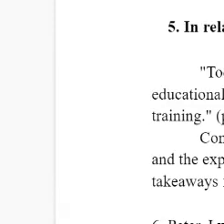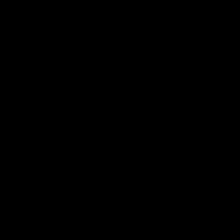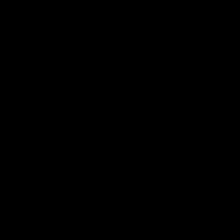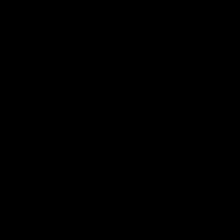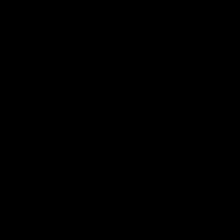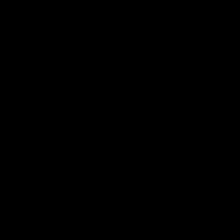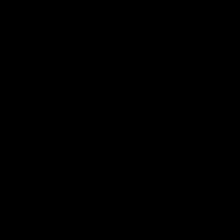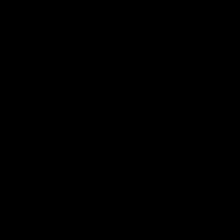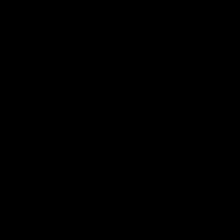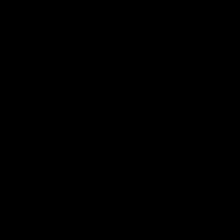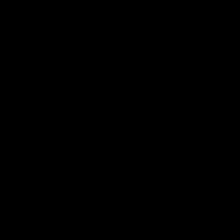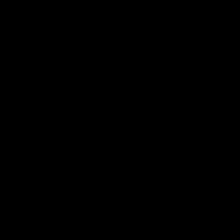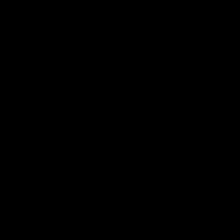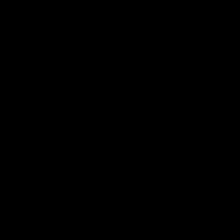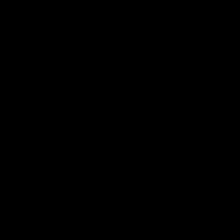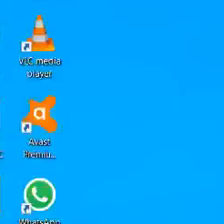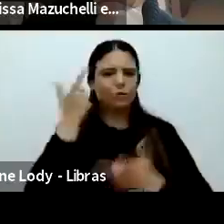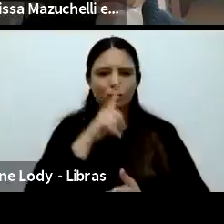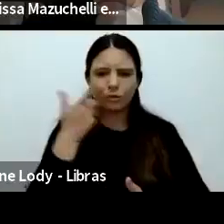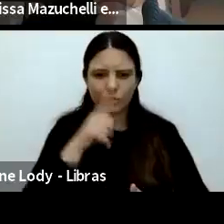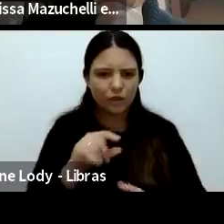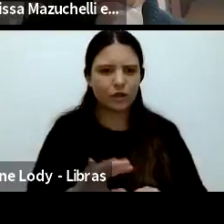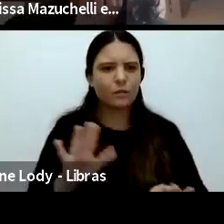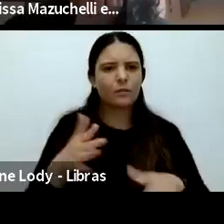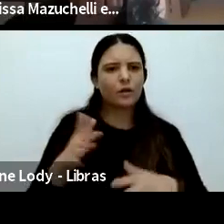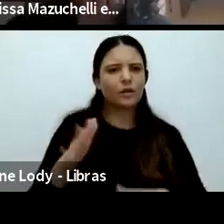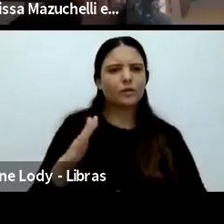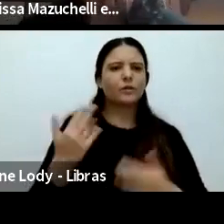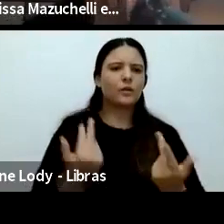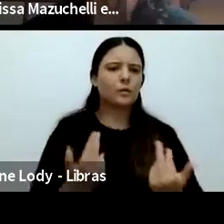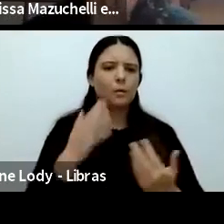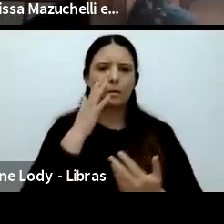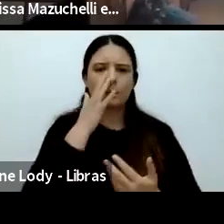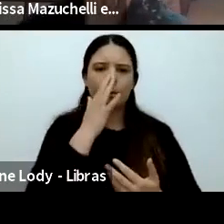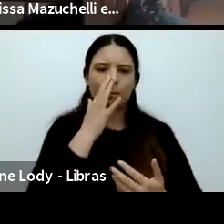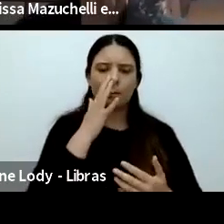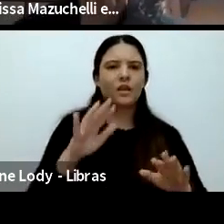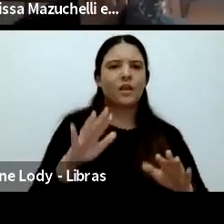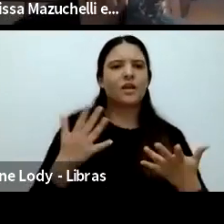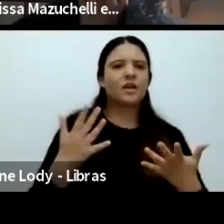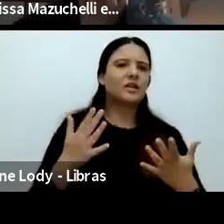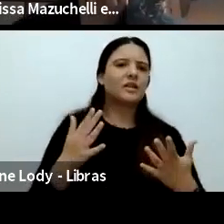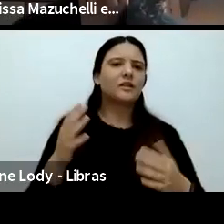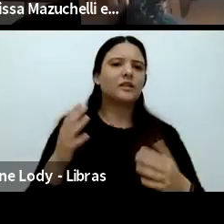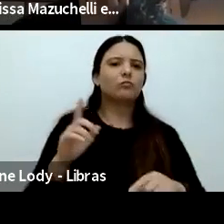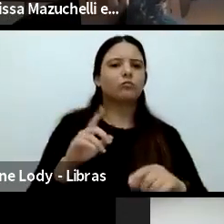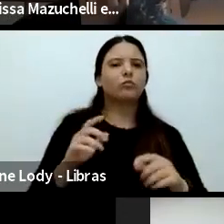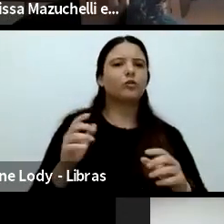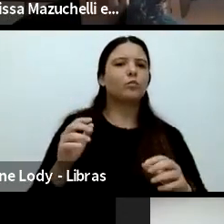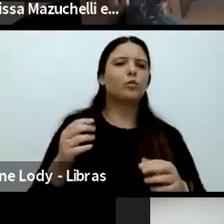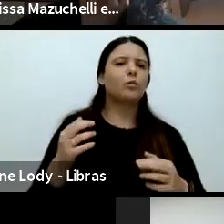for being out of control with being out of control with me. more or less the same package of more or less the same package of conditions.